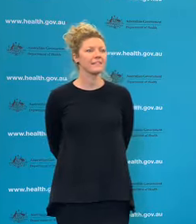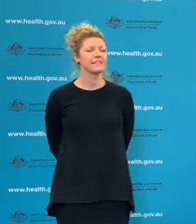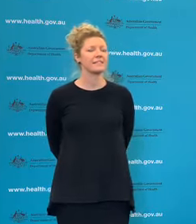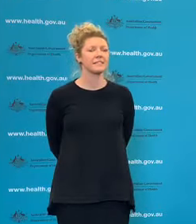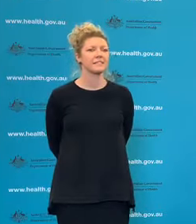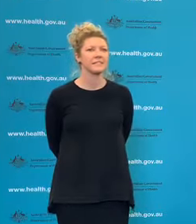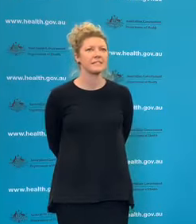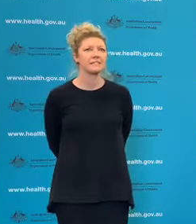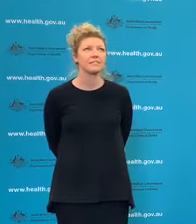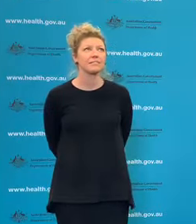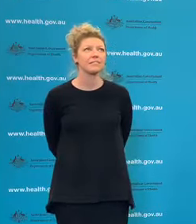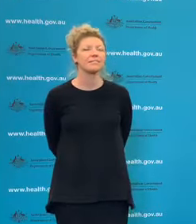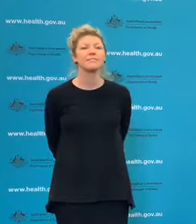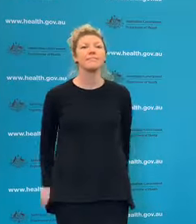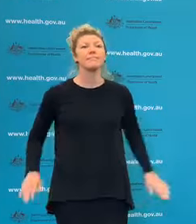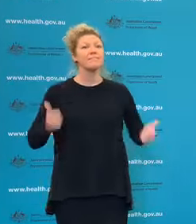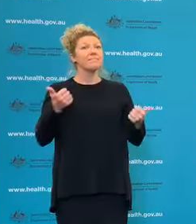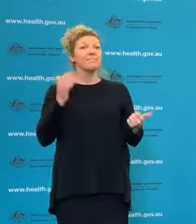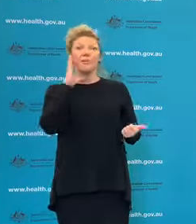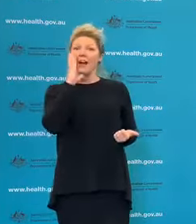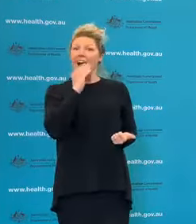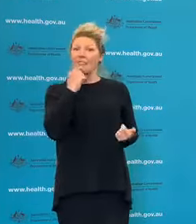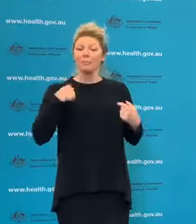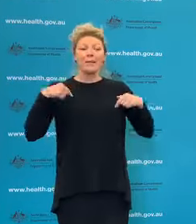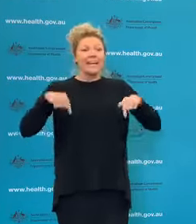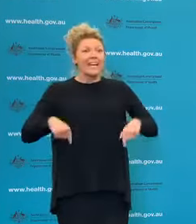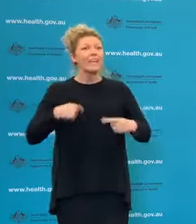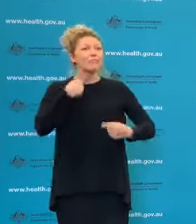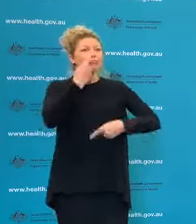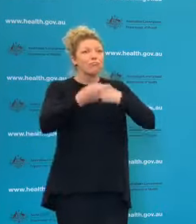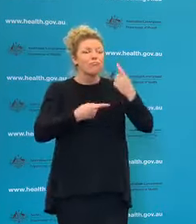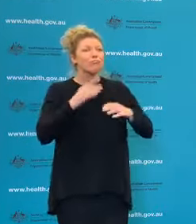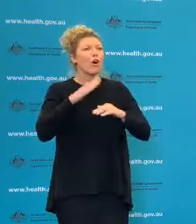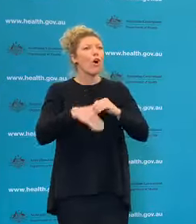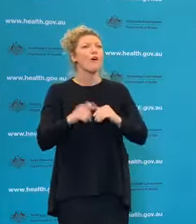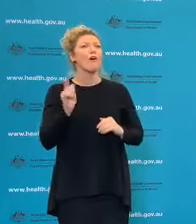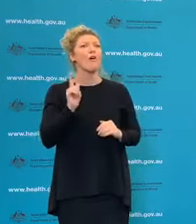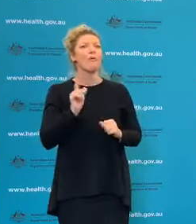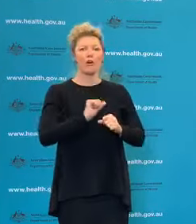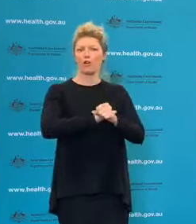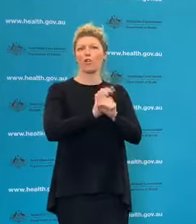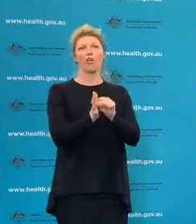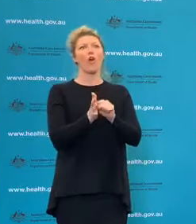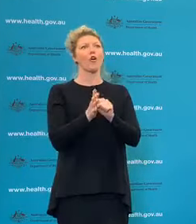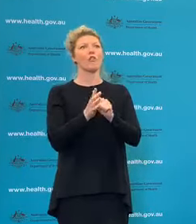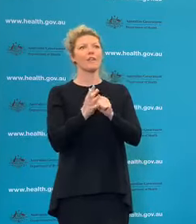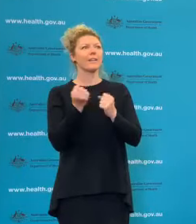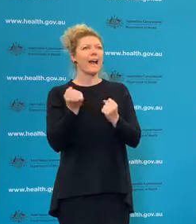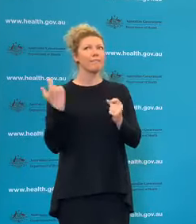Good afternoon I'm here to provide you with our daily COVID-19 update from